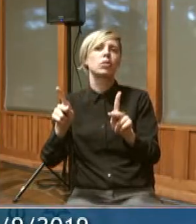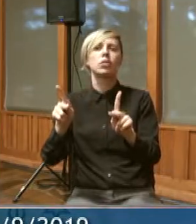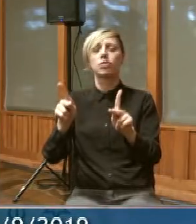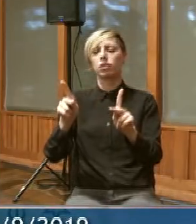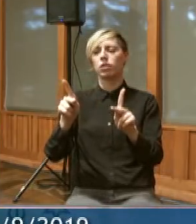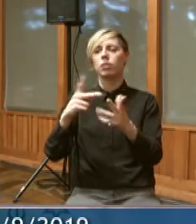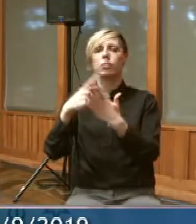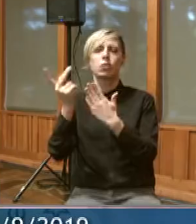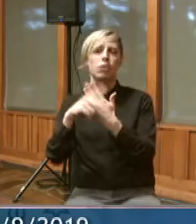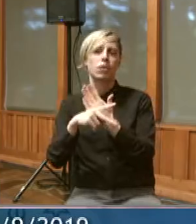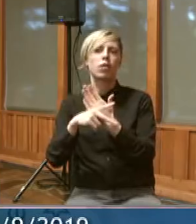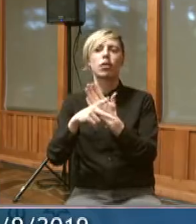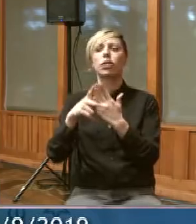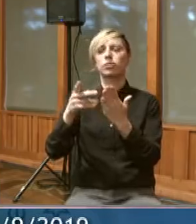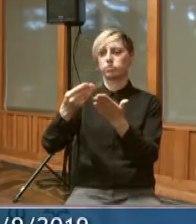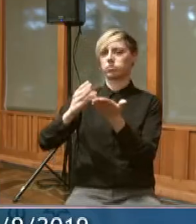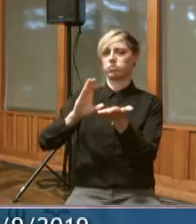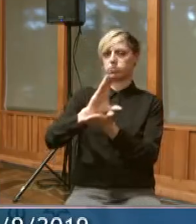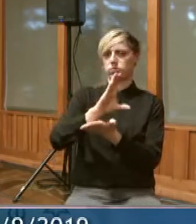EMPLOYMENT SERVICES THAT ARE BEING OFFERED BY THE ECONOMIC